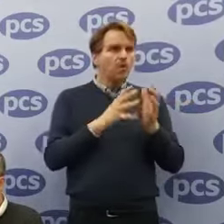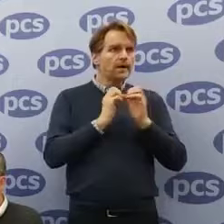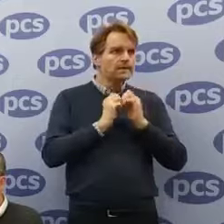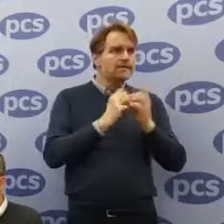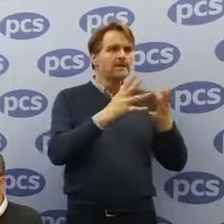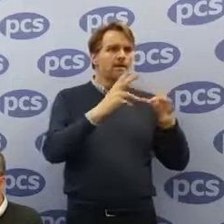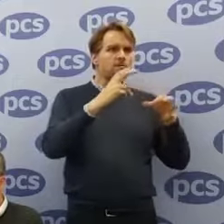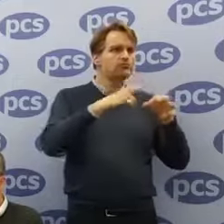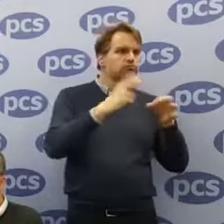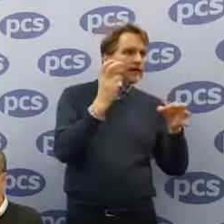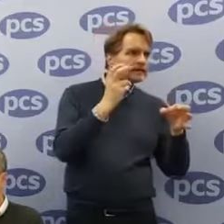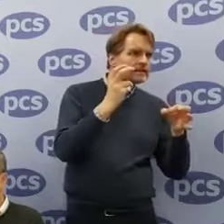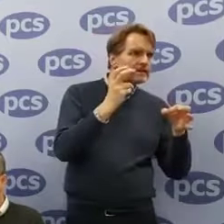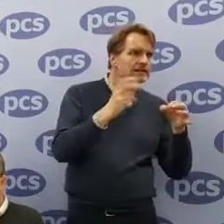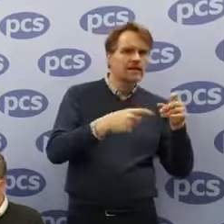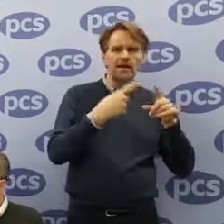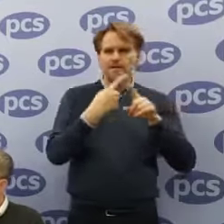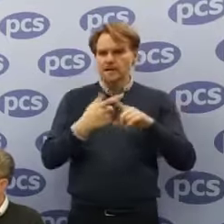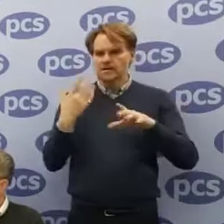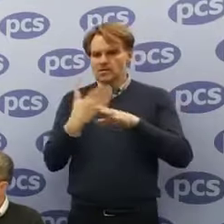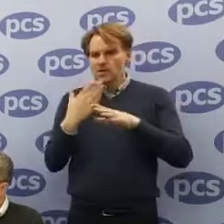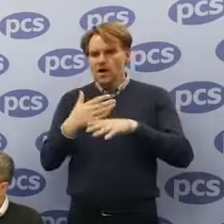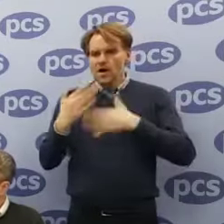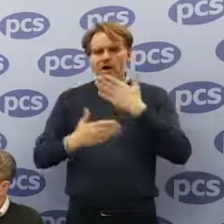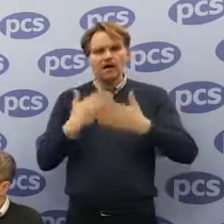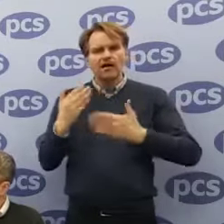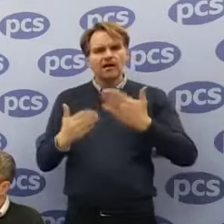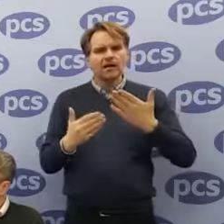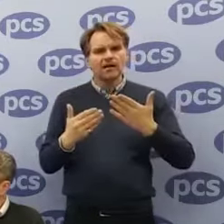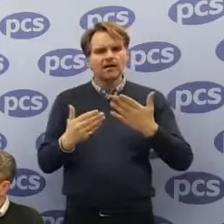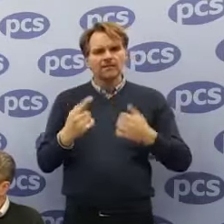question about targeted action - look at the effect a drone sighting had on the